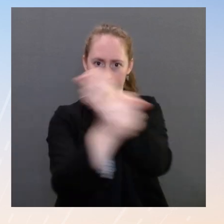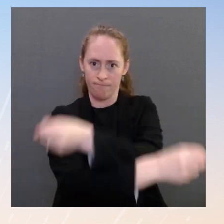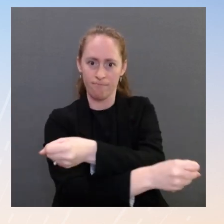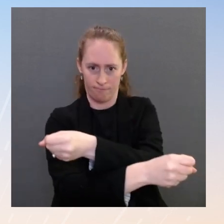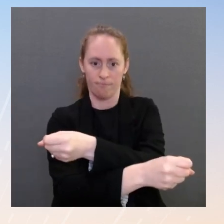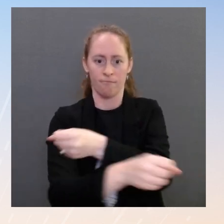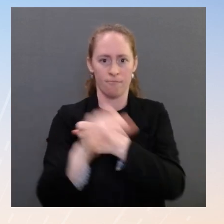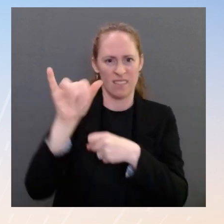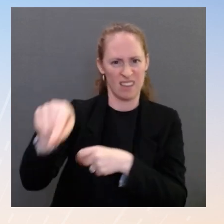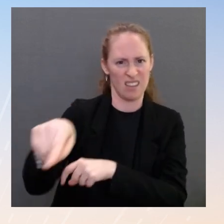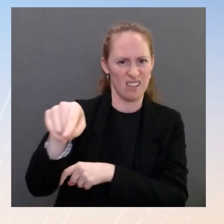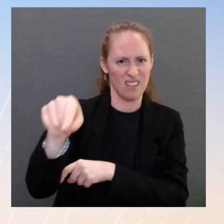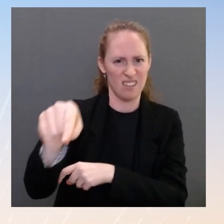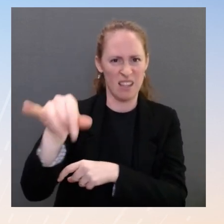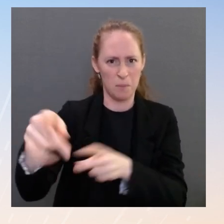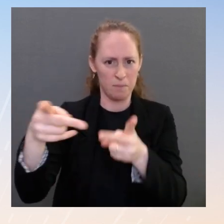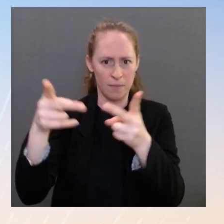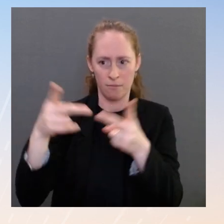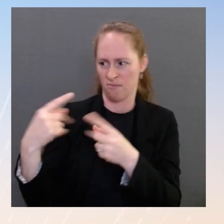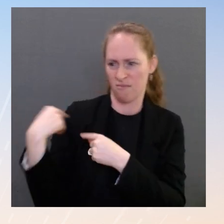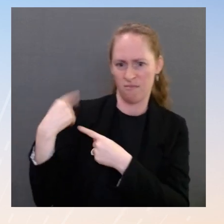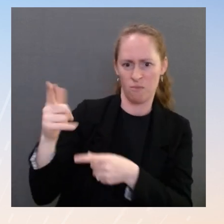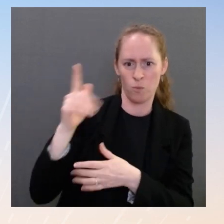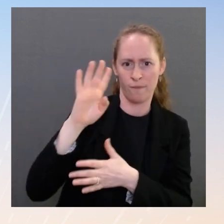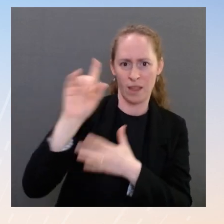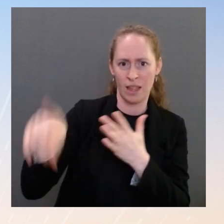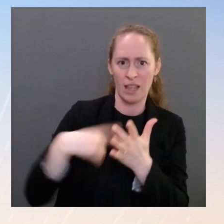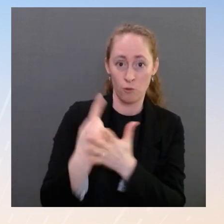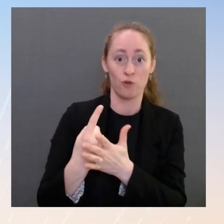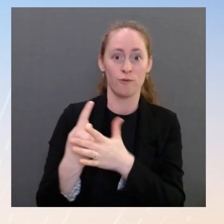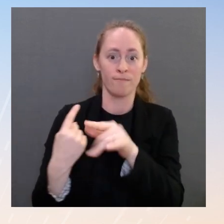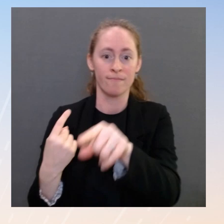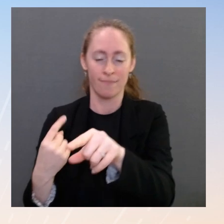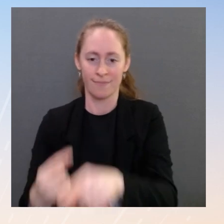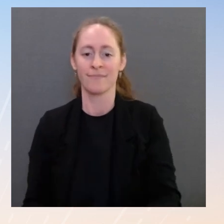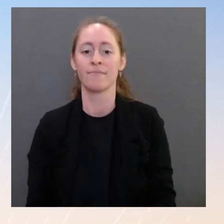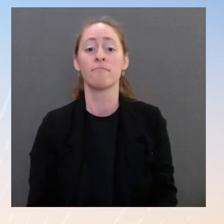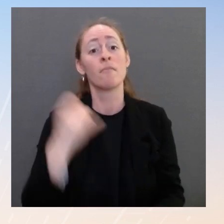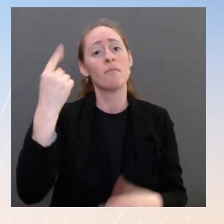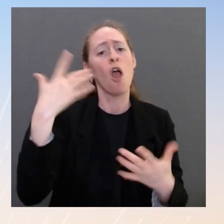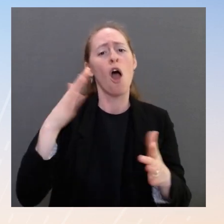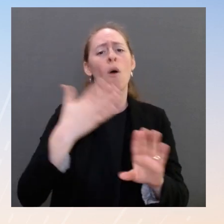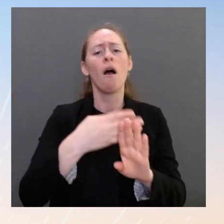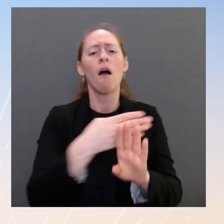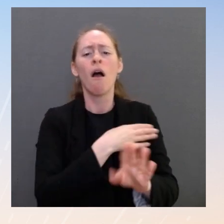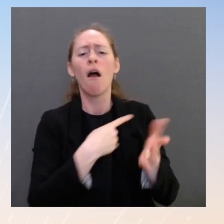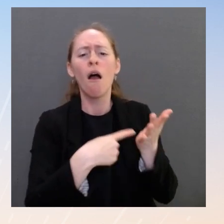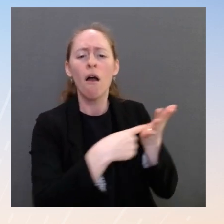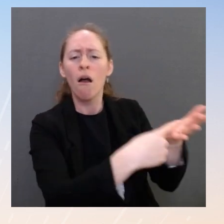one, as I noted, this -- this had been happening over several months. So, Roger Carstens, the Special Presidential Envoy for Hostage Affairs,